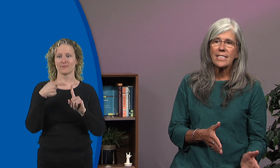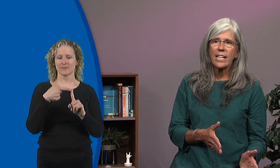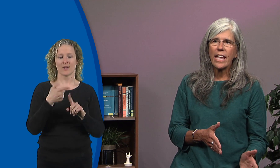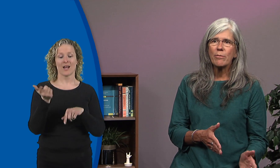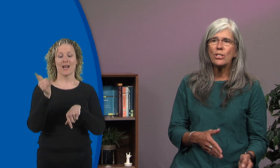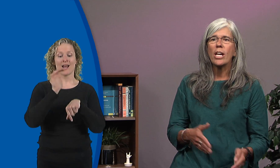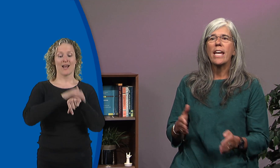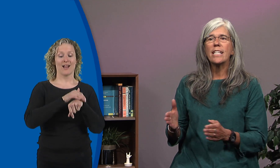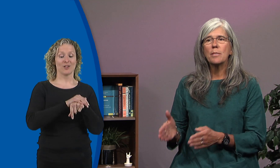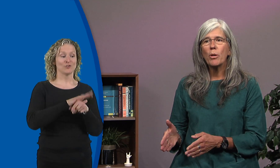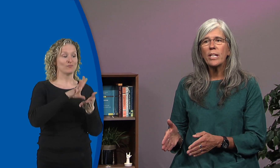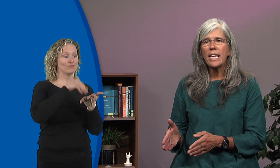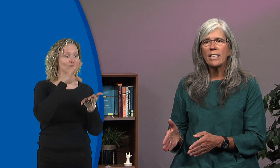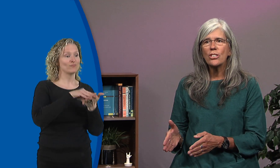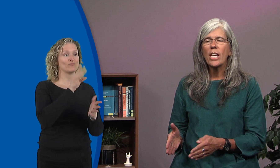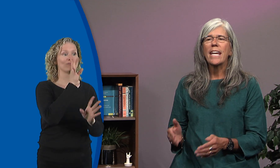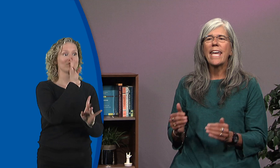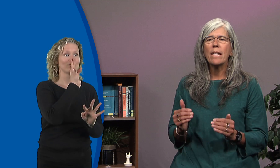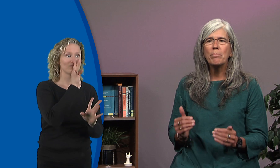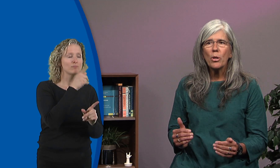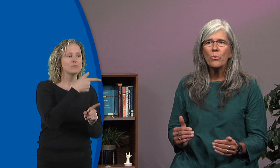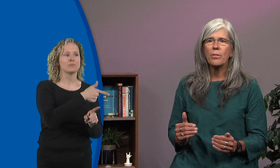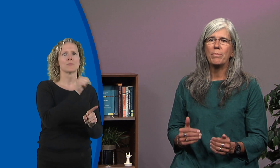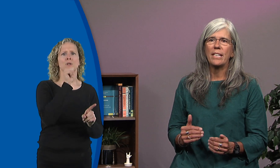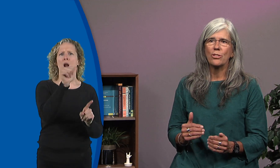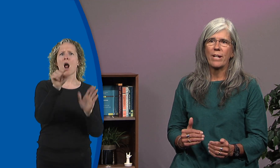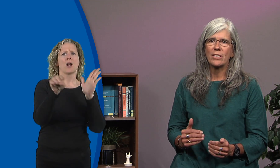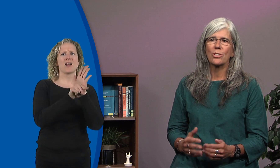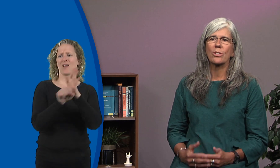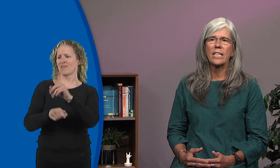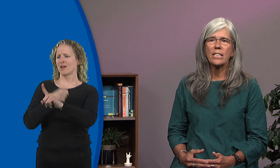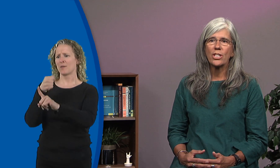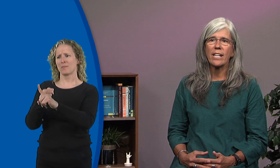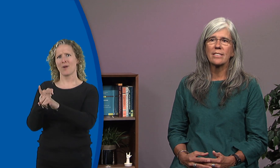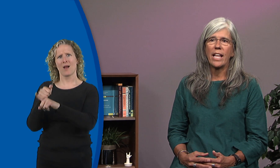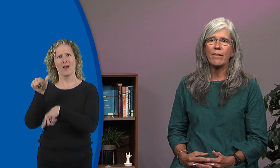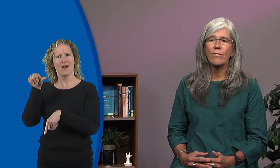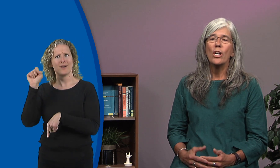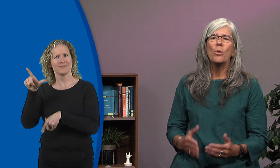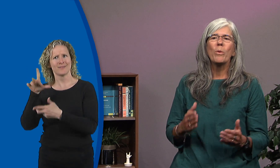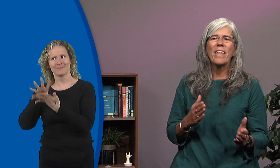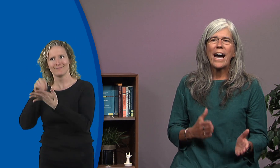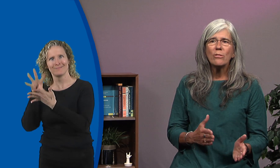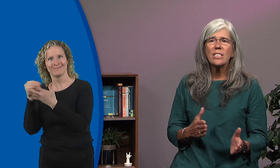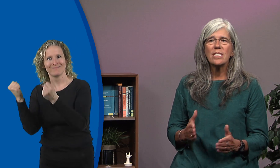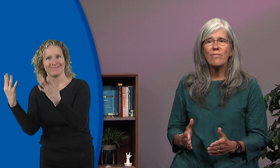and spoken English can both be addressed early in a child's life without disadvantage